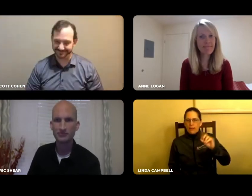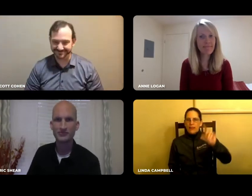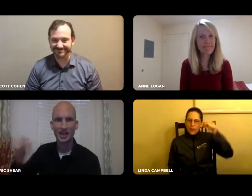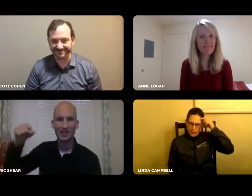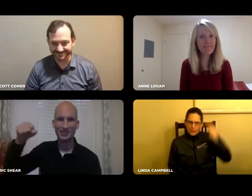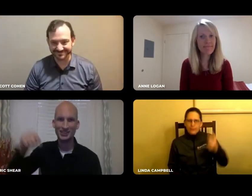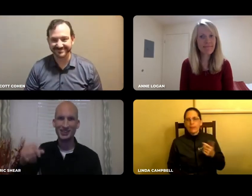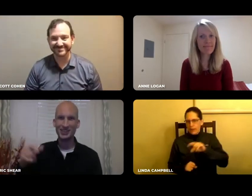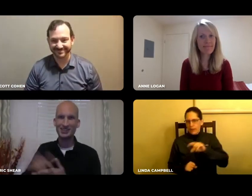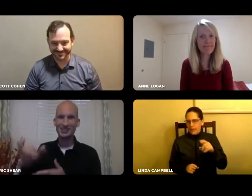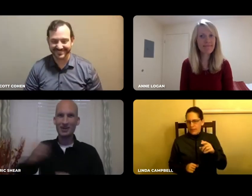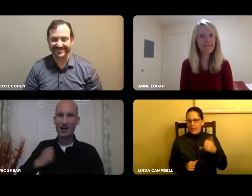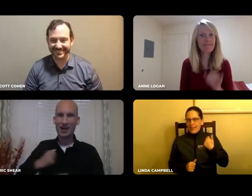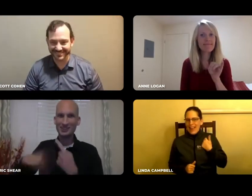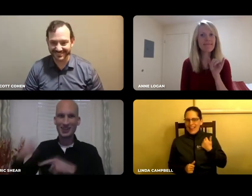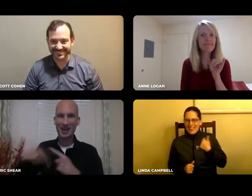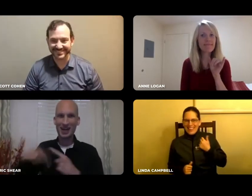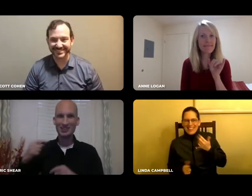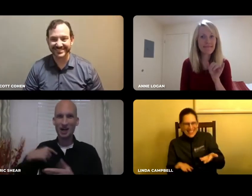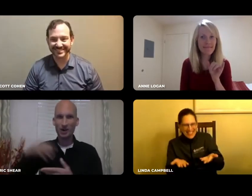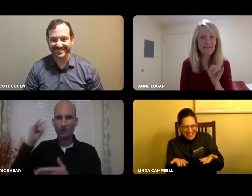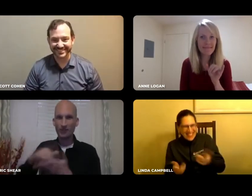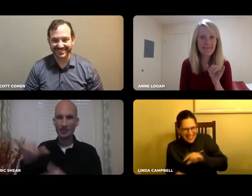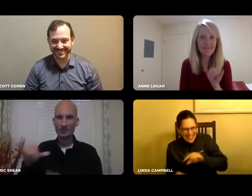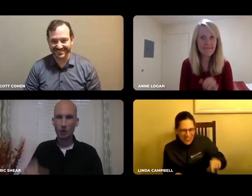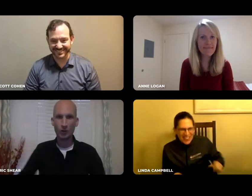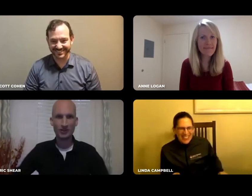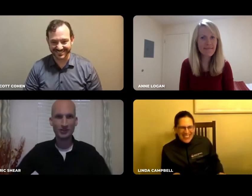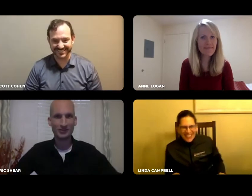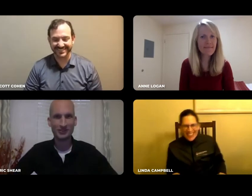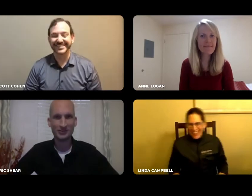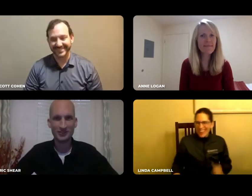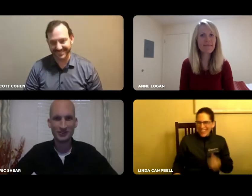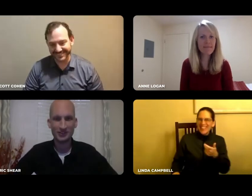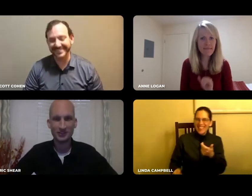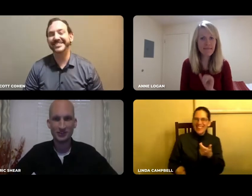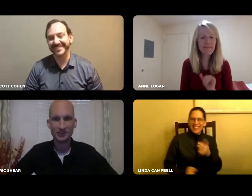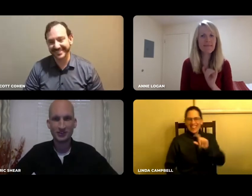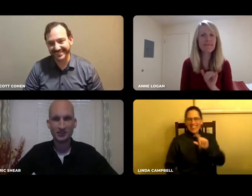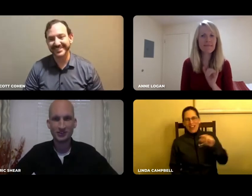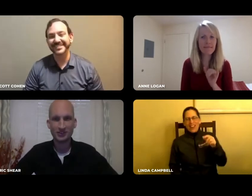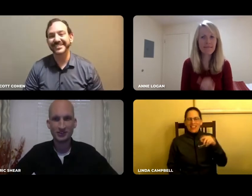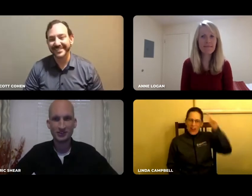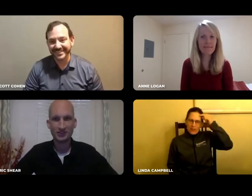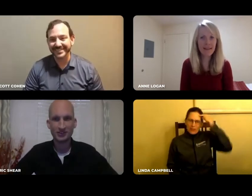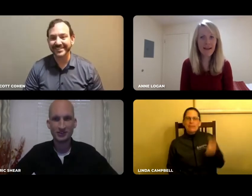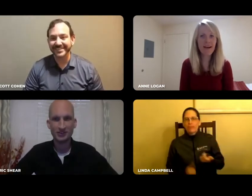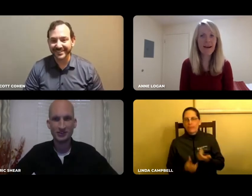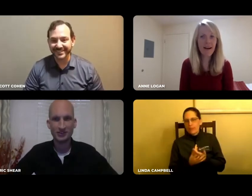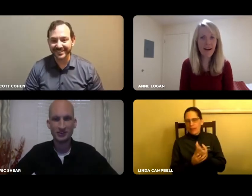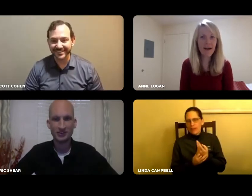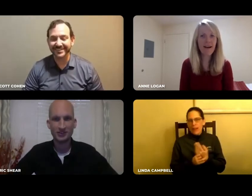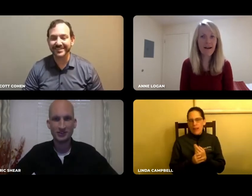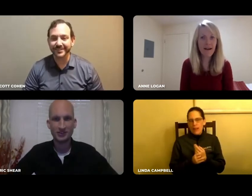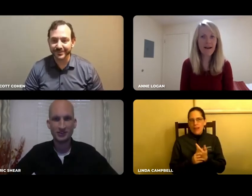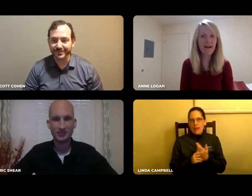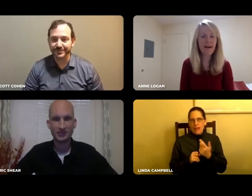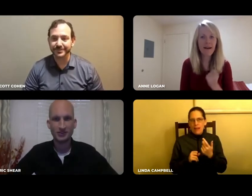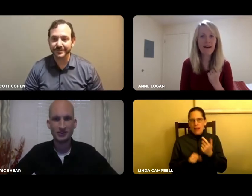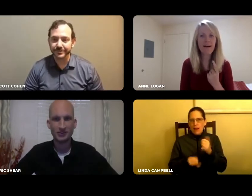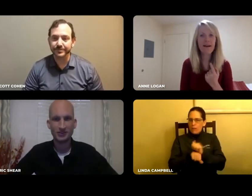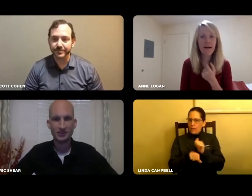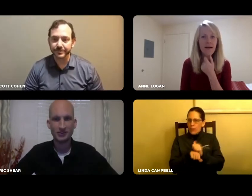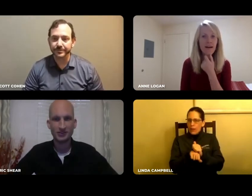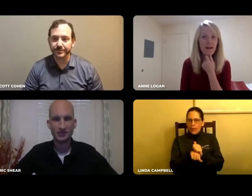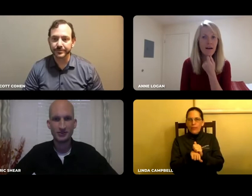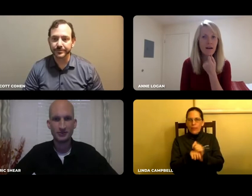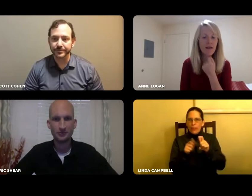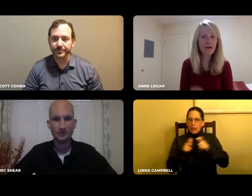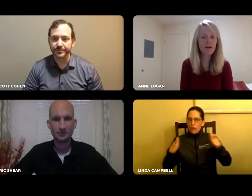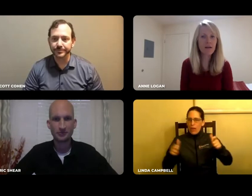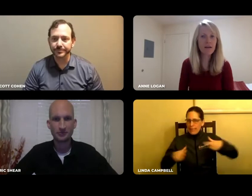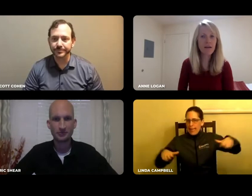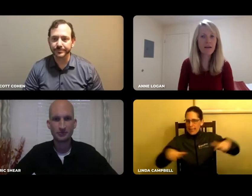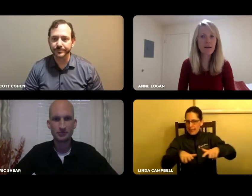This is the Canadian sign for government. I worked for the Great Lakes